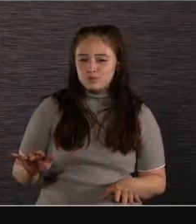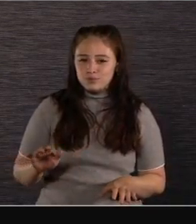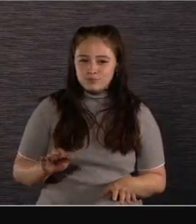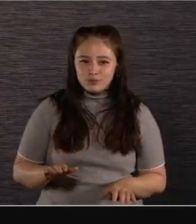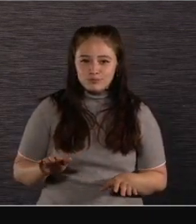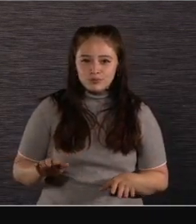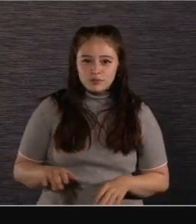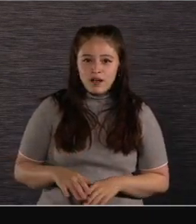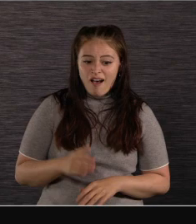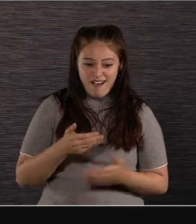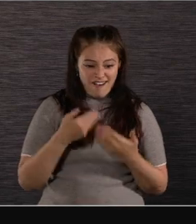There we go.